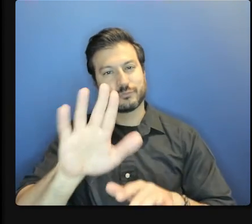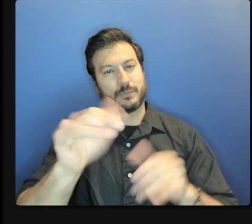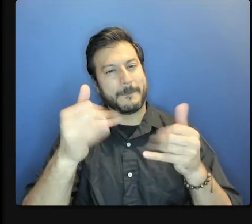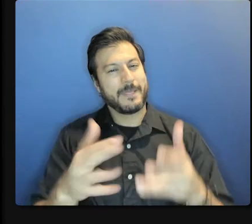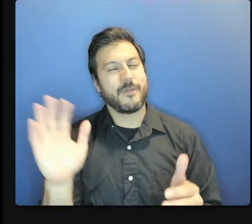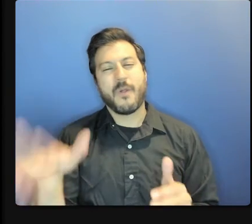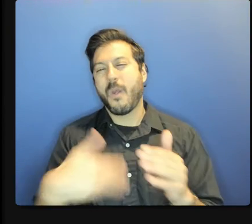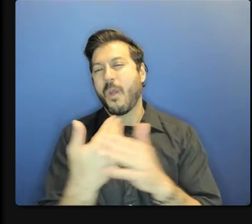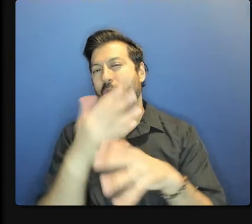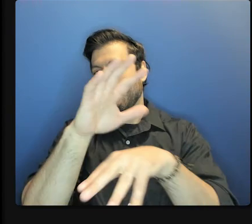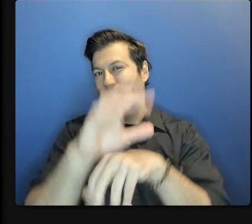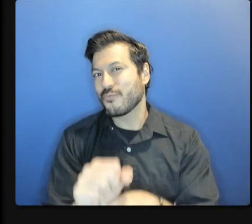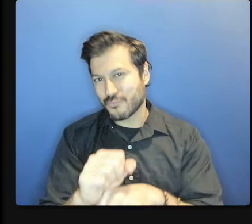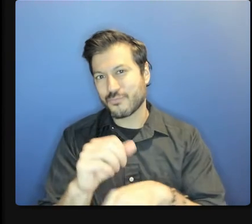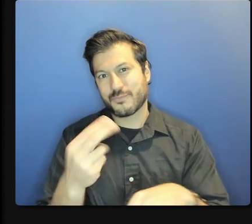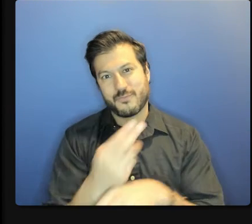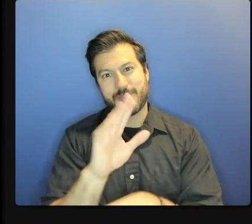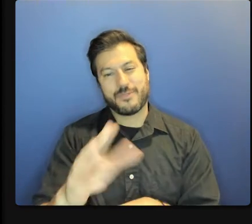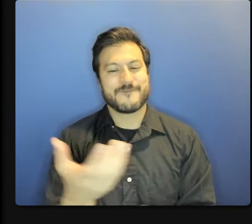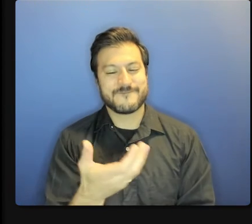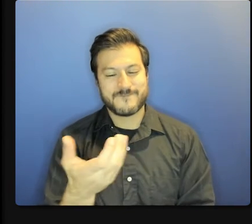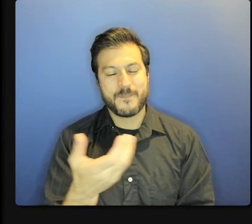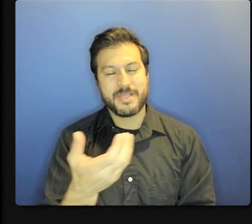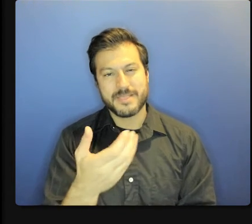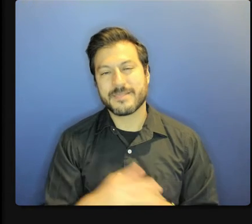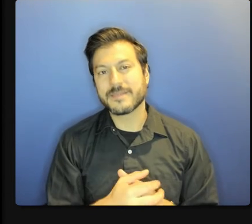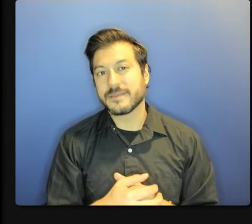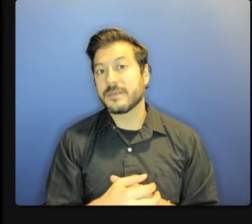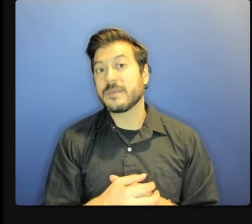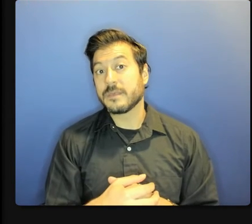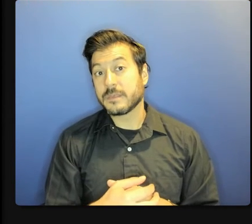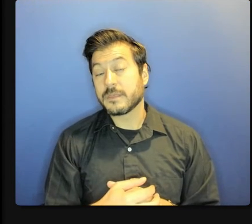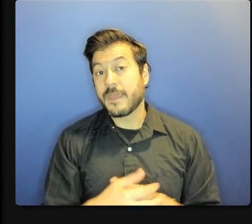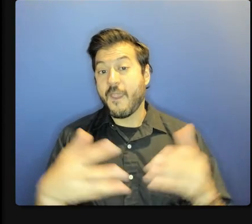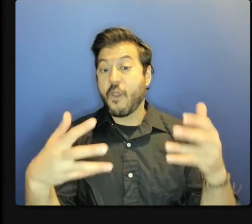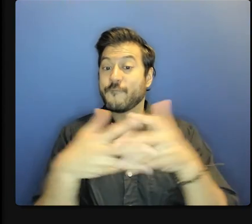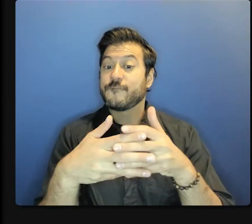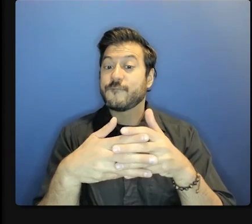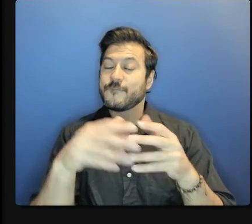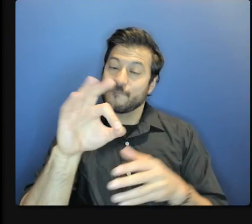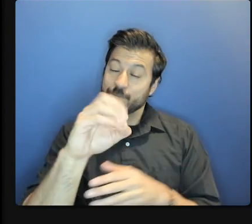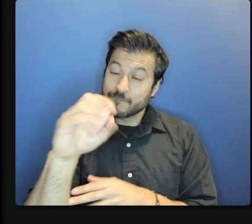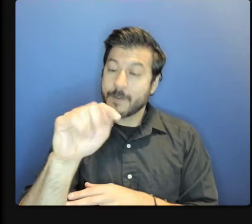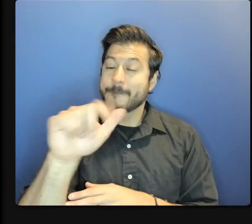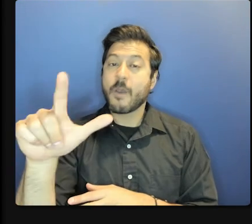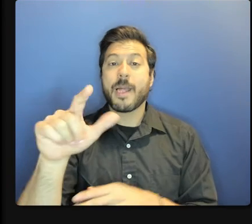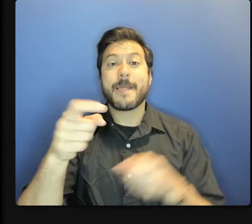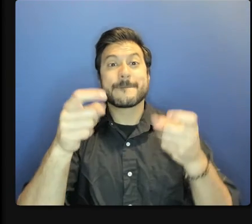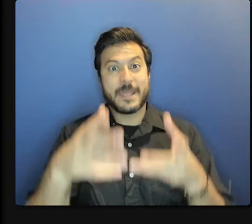that your players are all used to when they're on their mobile device. And in fact Football Manager 2022,